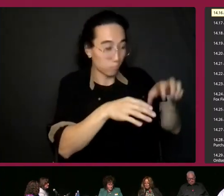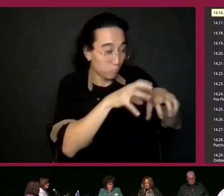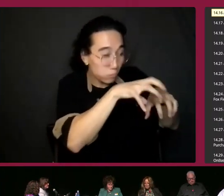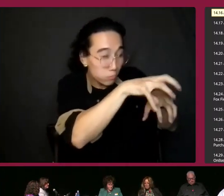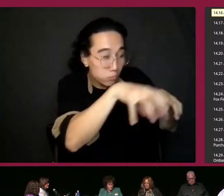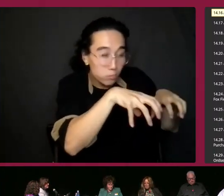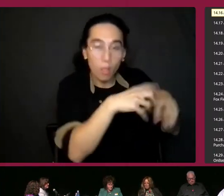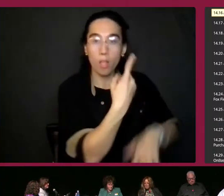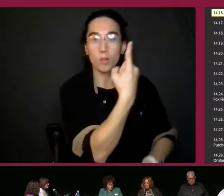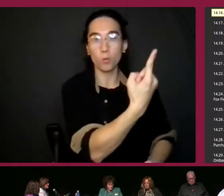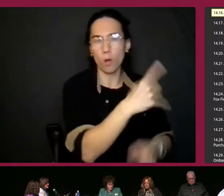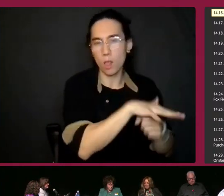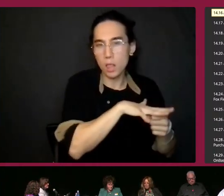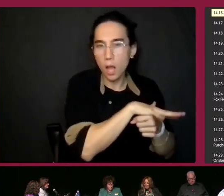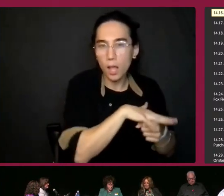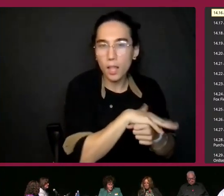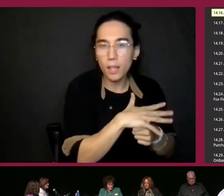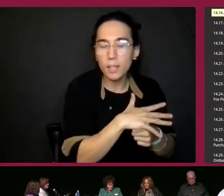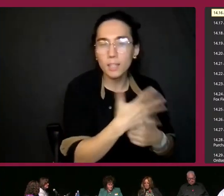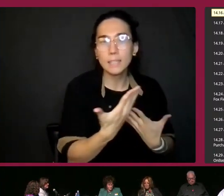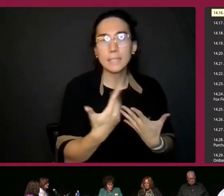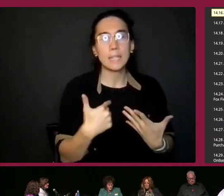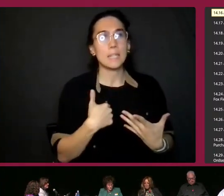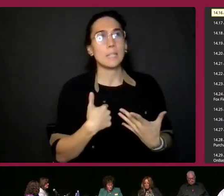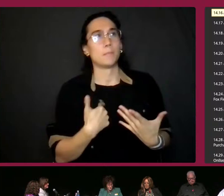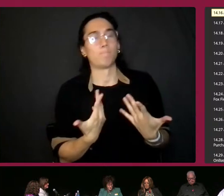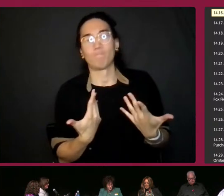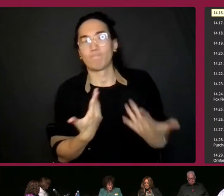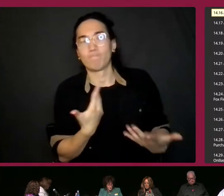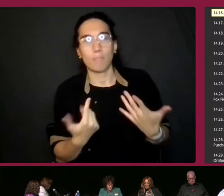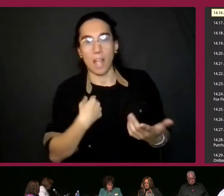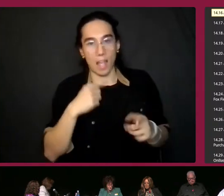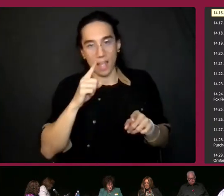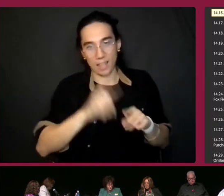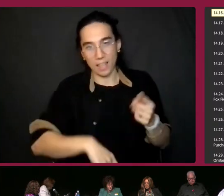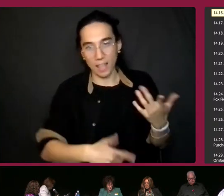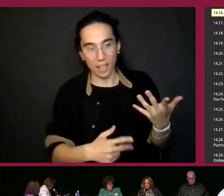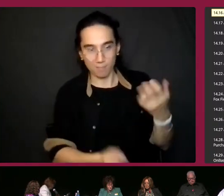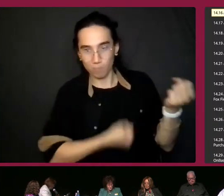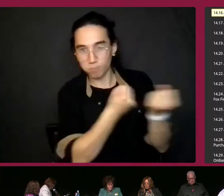So I, I really can't go for this because it hasn't been explained.